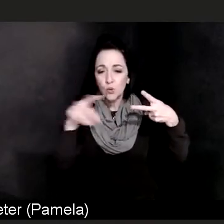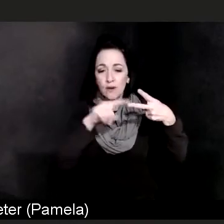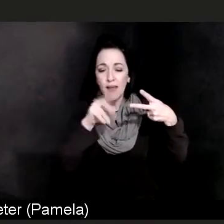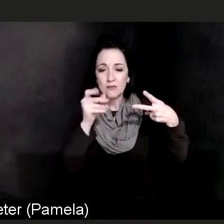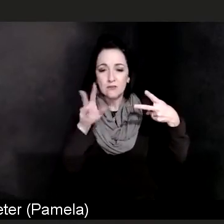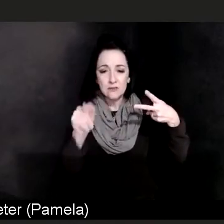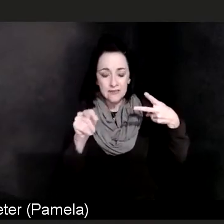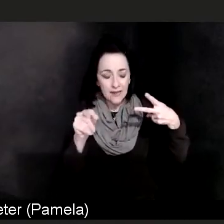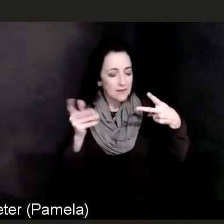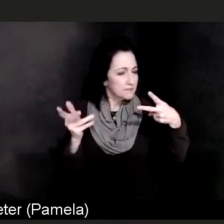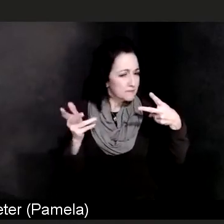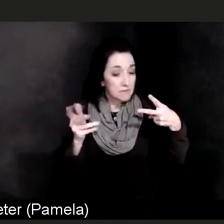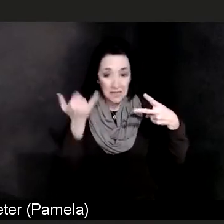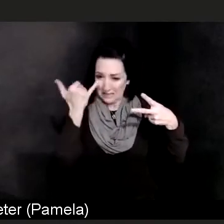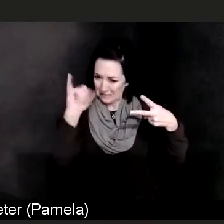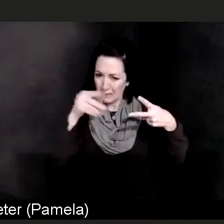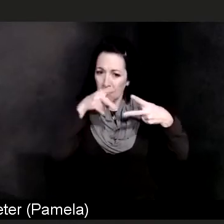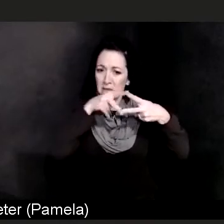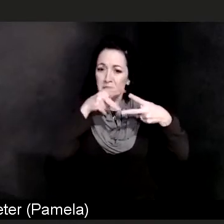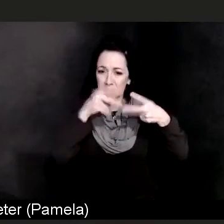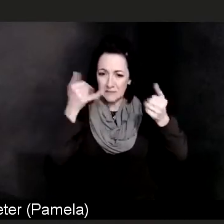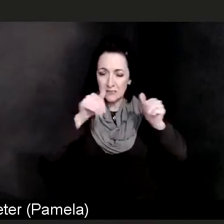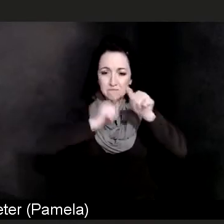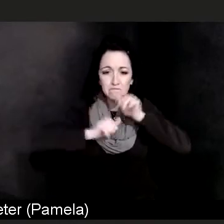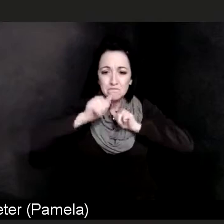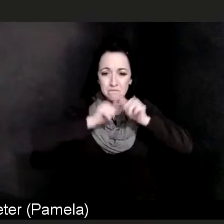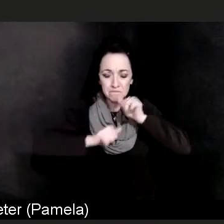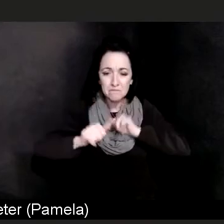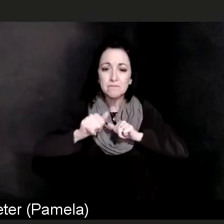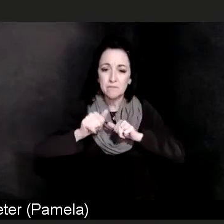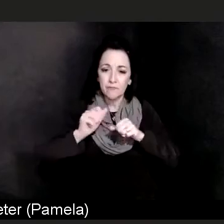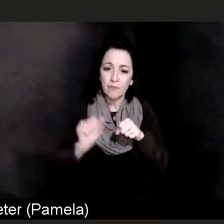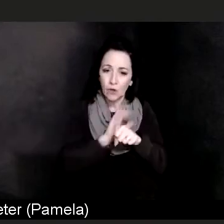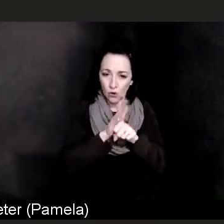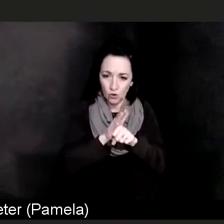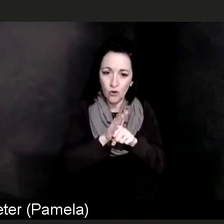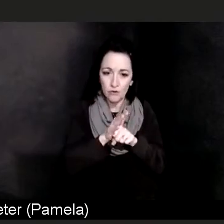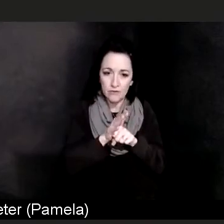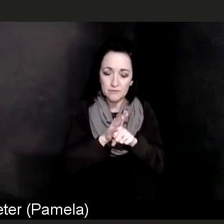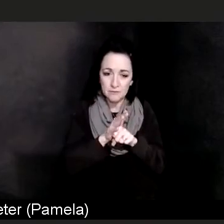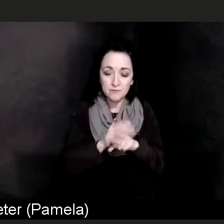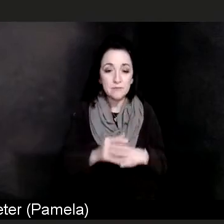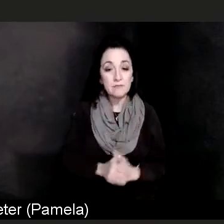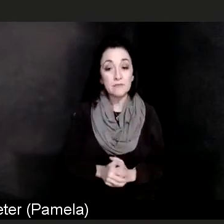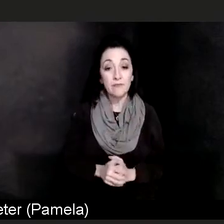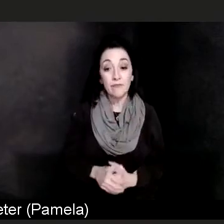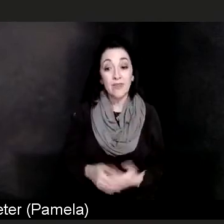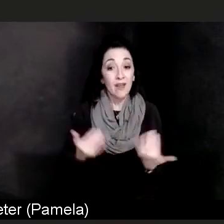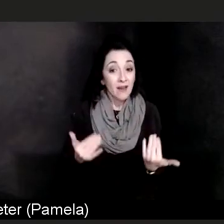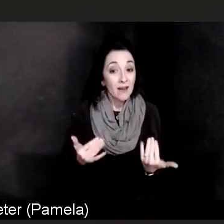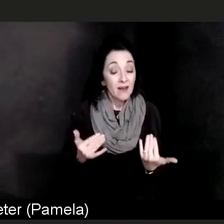seemed to be me more affecting of Kent County and New Castle County than it did of Sussex County.